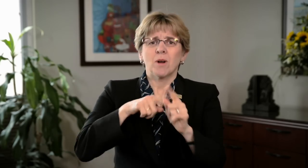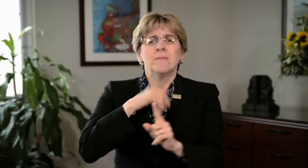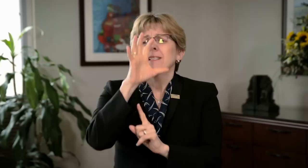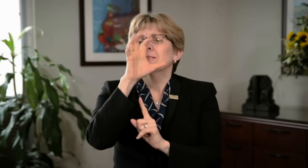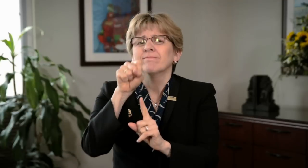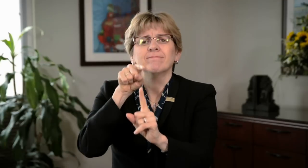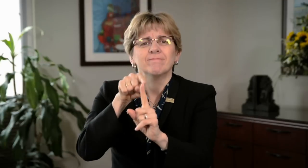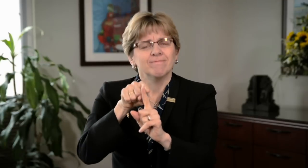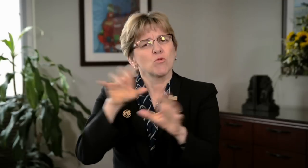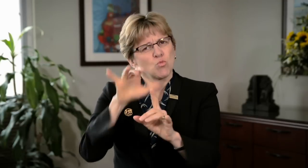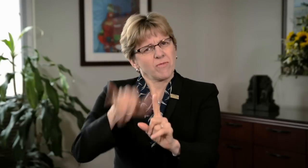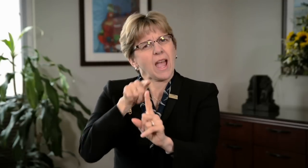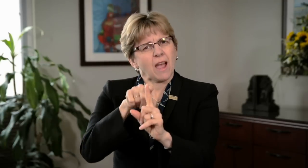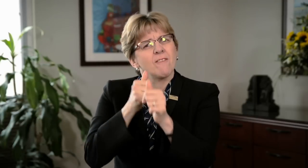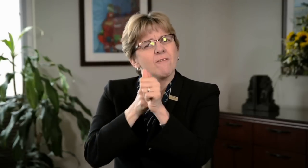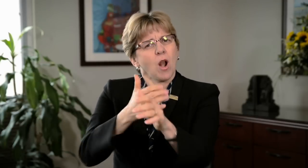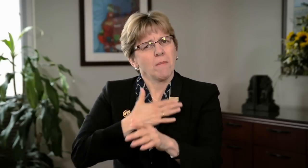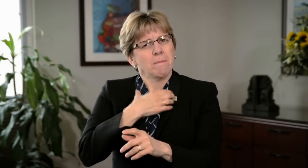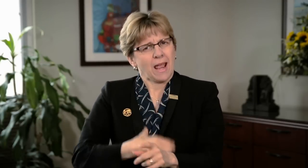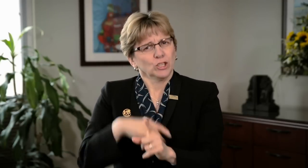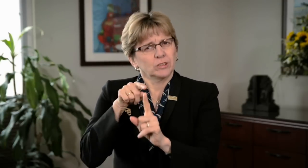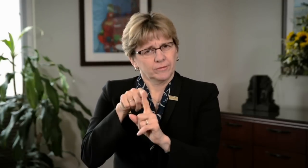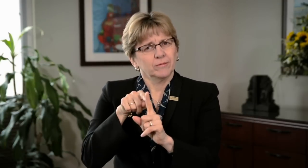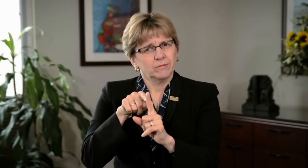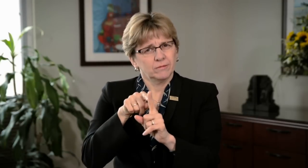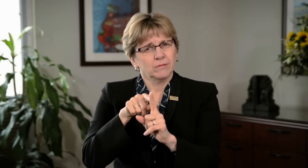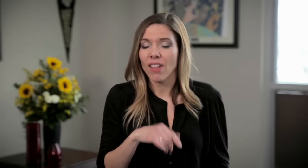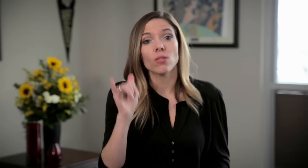I was drawn to that, and I followed my passion.